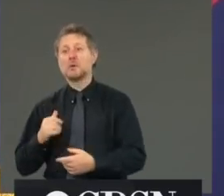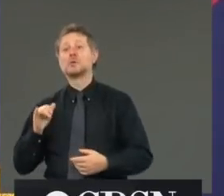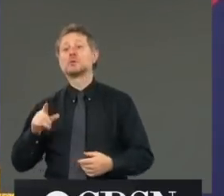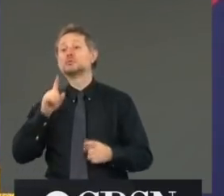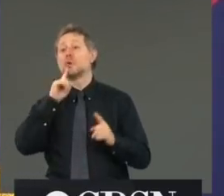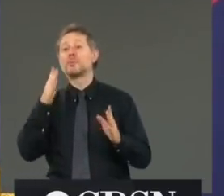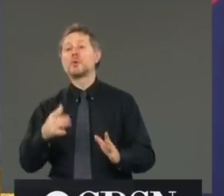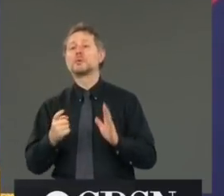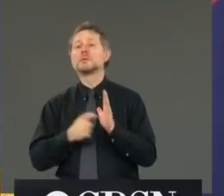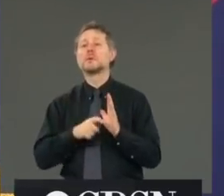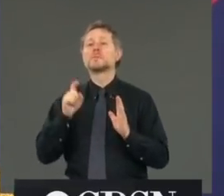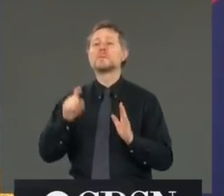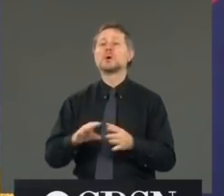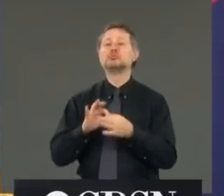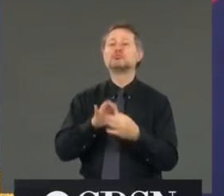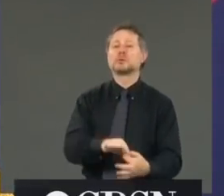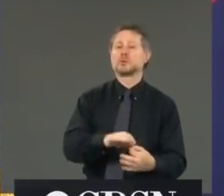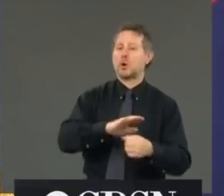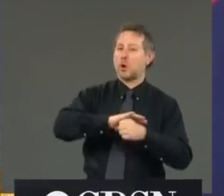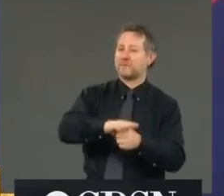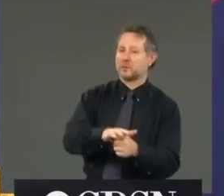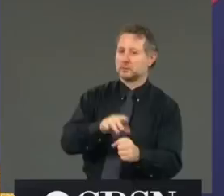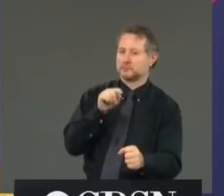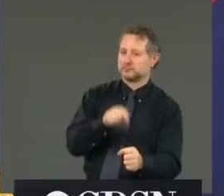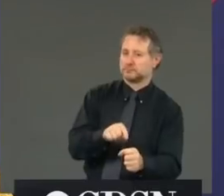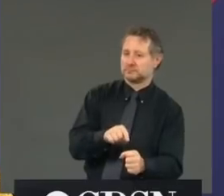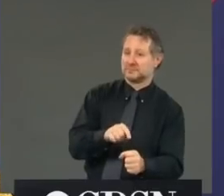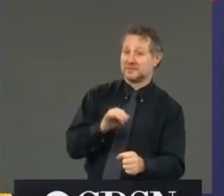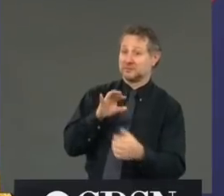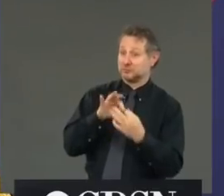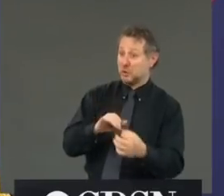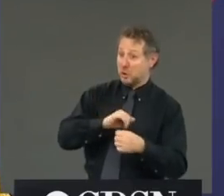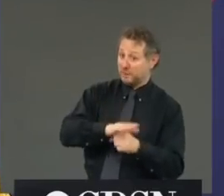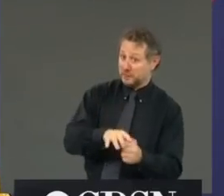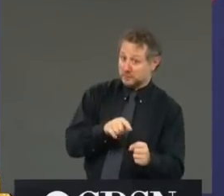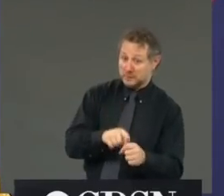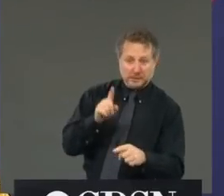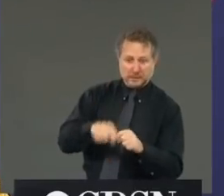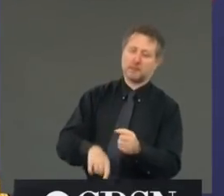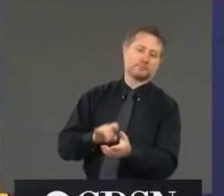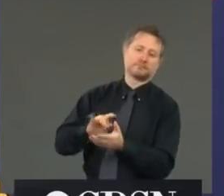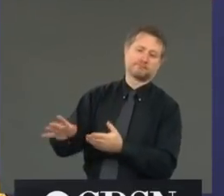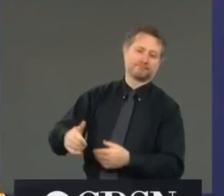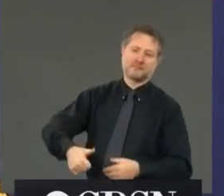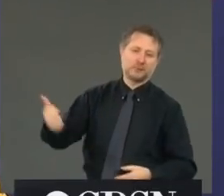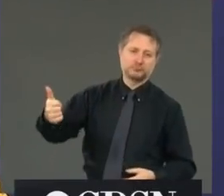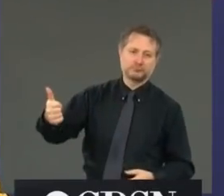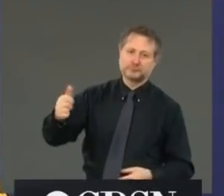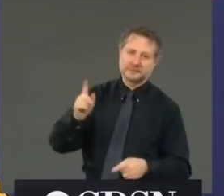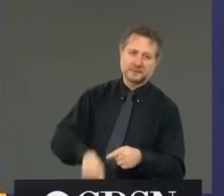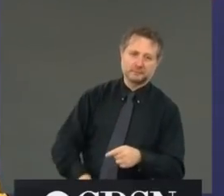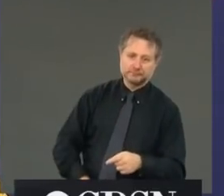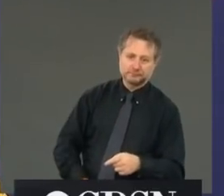THEY'RE NOT COMMITTING ANY FRAUD BECAUSE THE NONEVICTION WAS NOT INCOME SPECIFIC, BUT